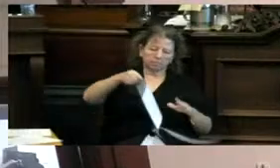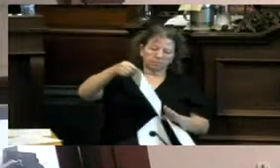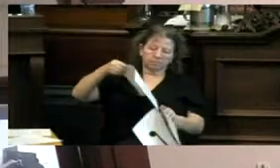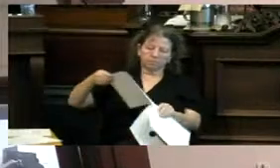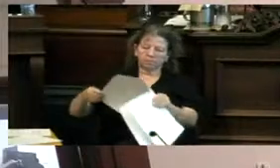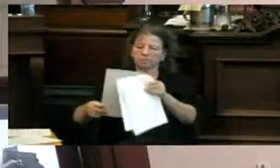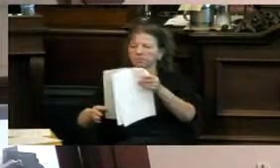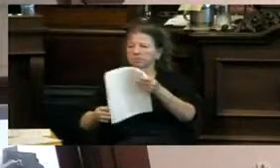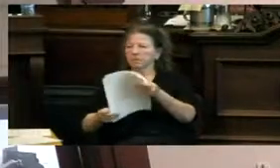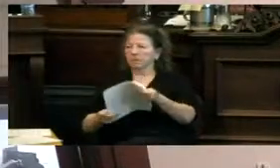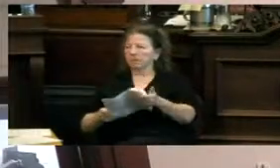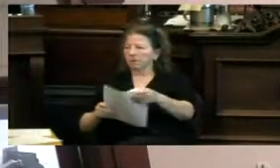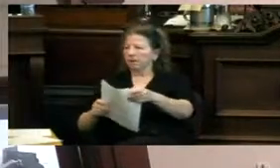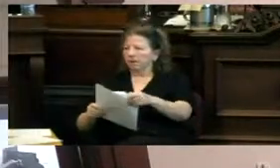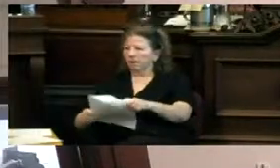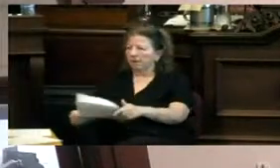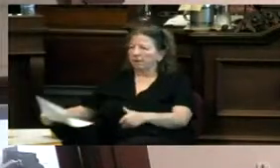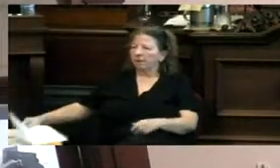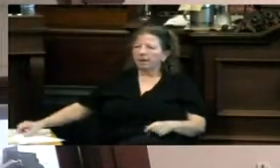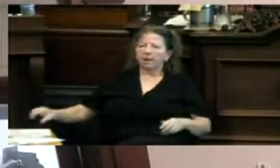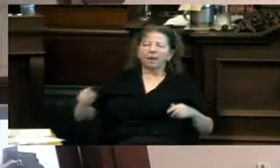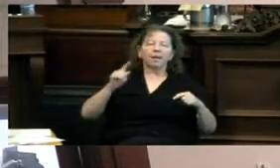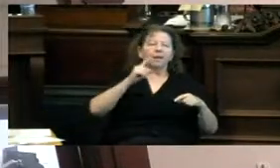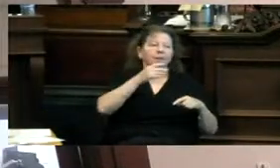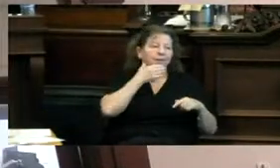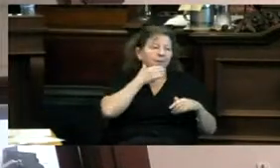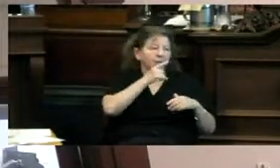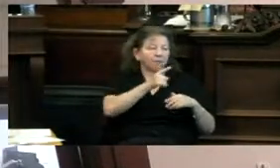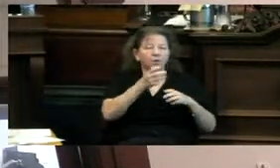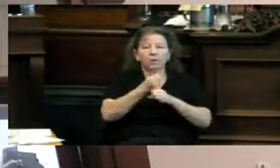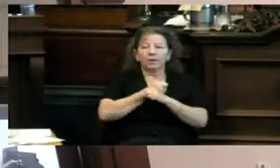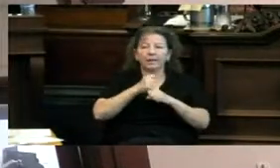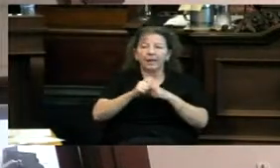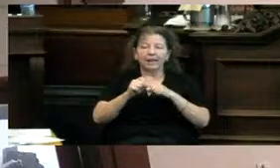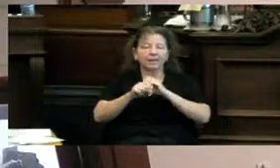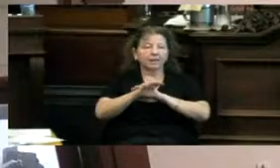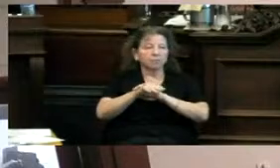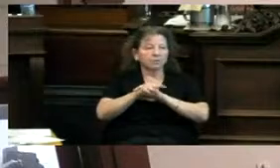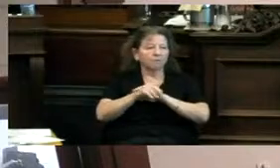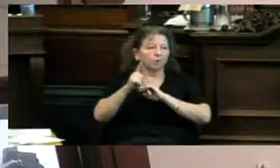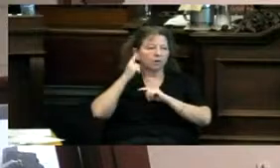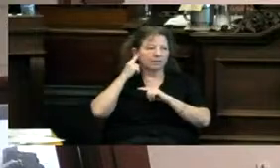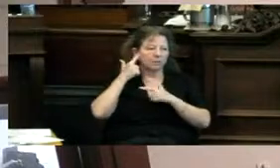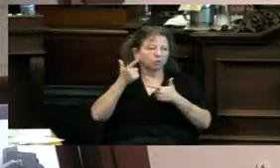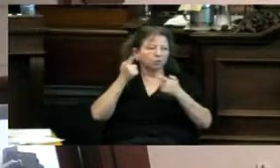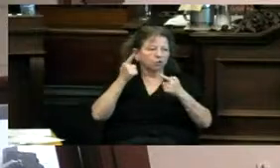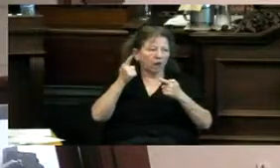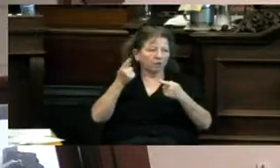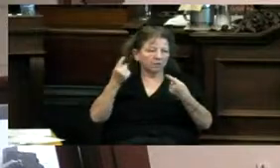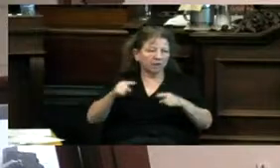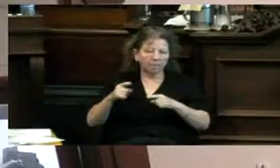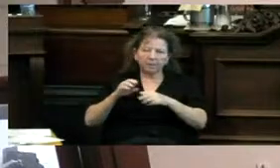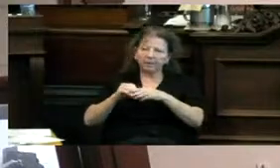I'd just like to commend the administration for getting a grant to fund ShotSpotter for